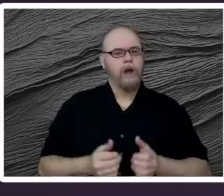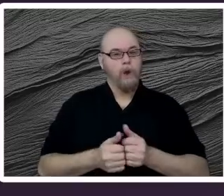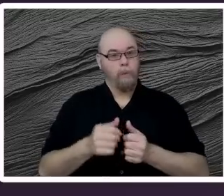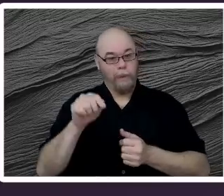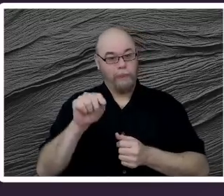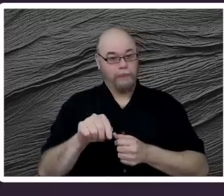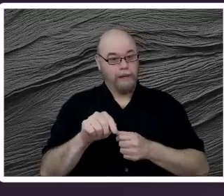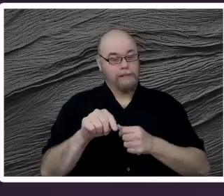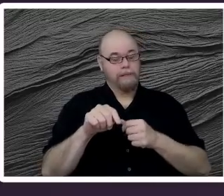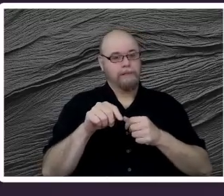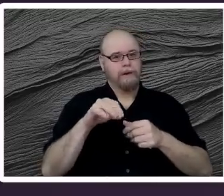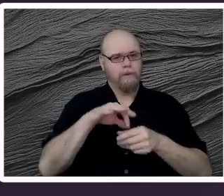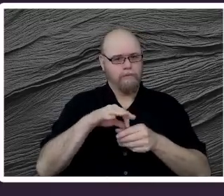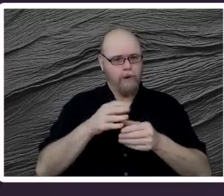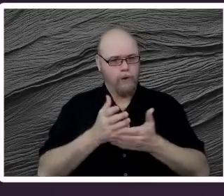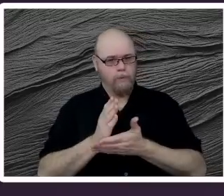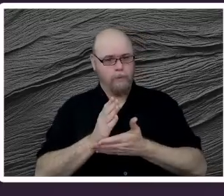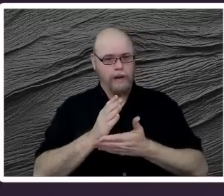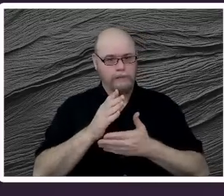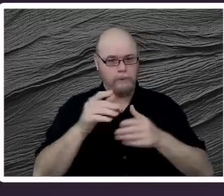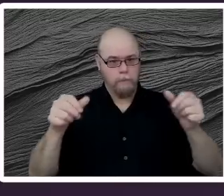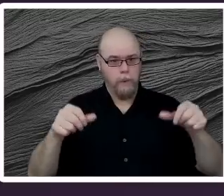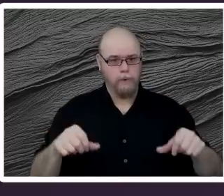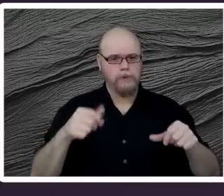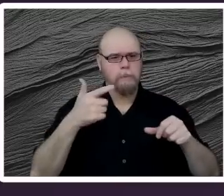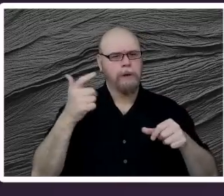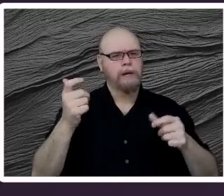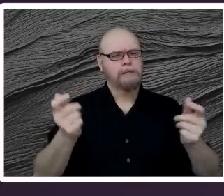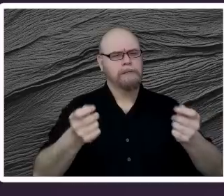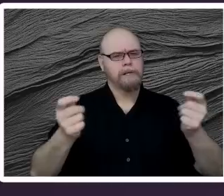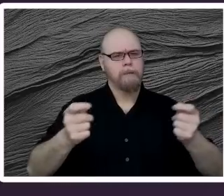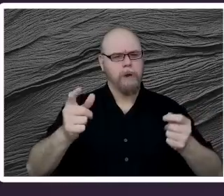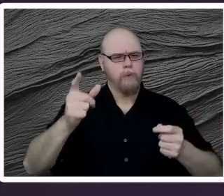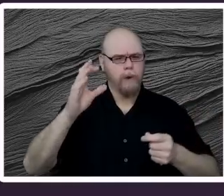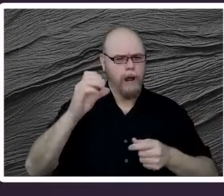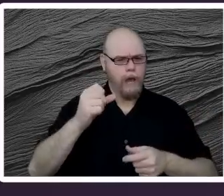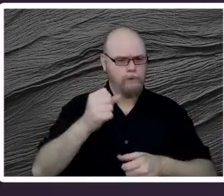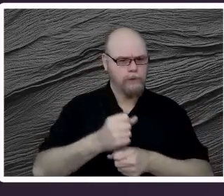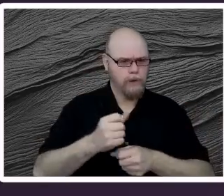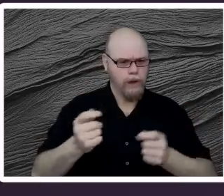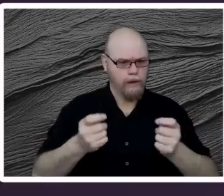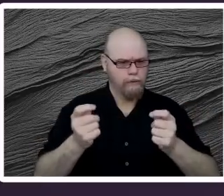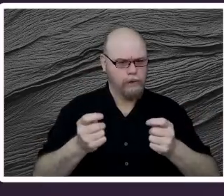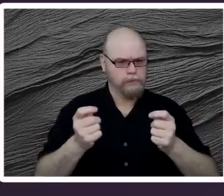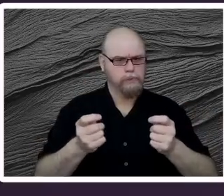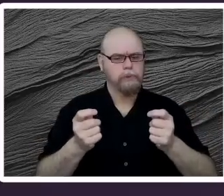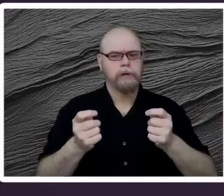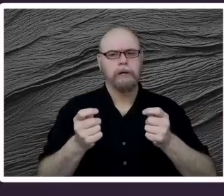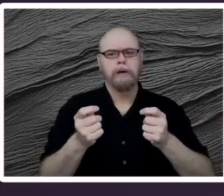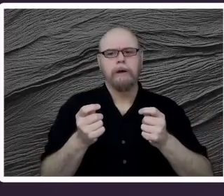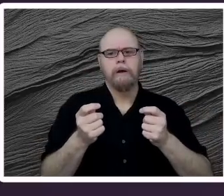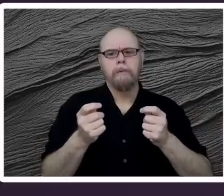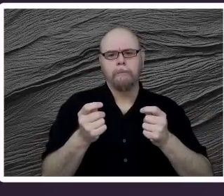because it was commemorating the 100th anniversary of the 19th Amendment,